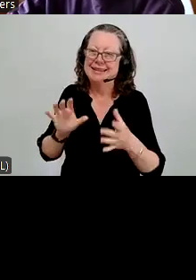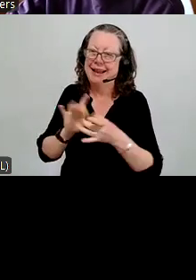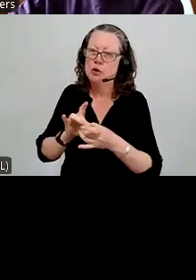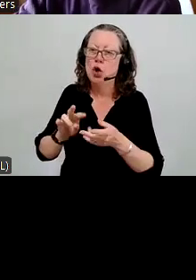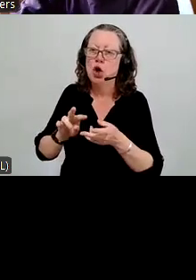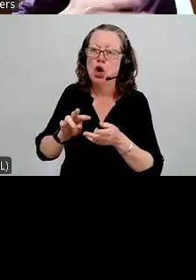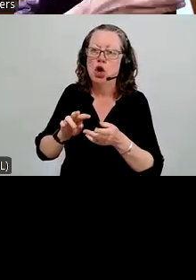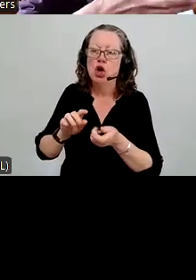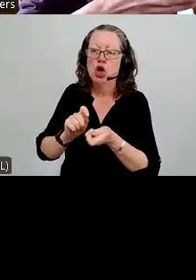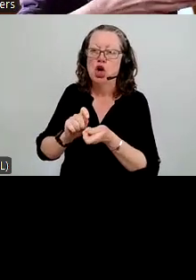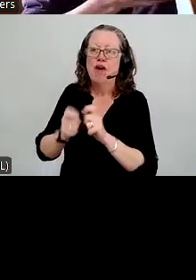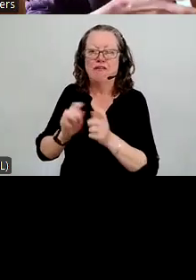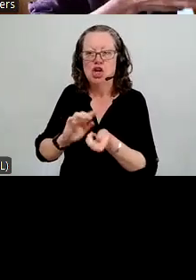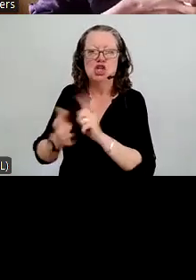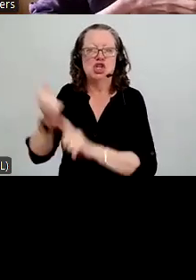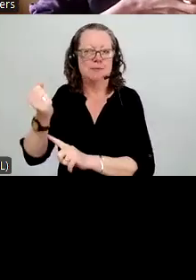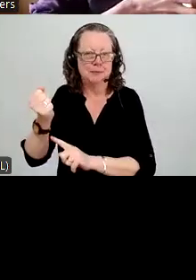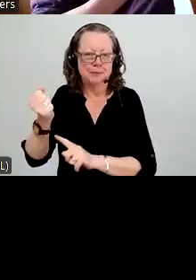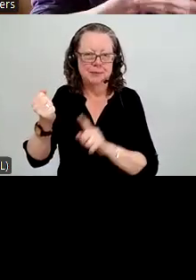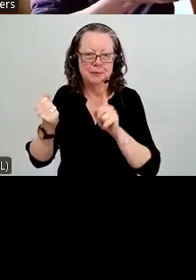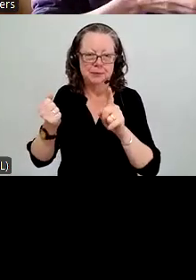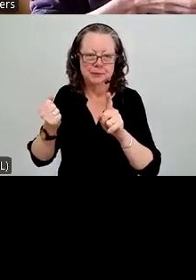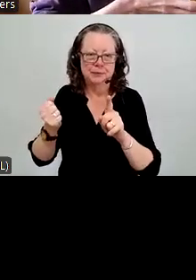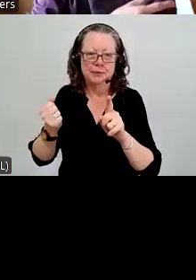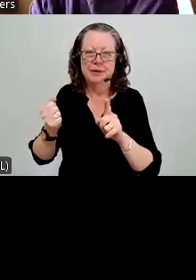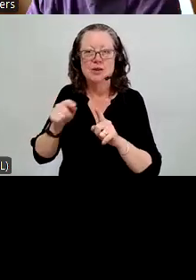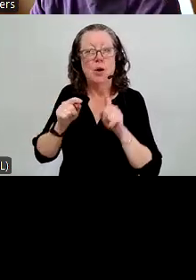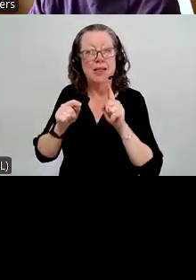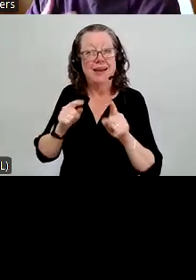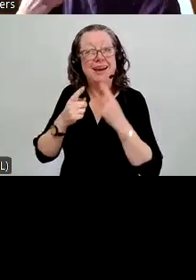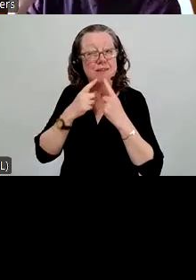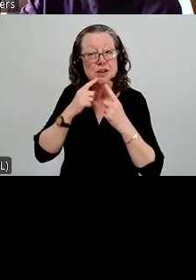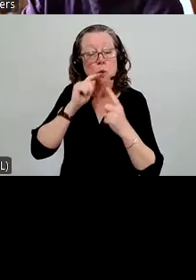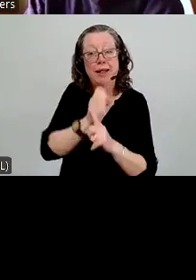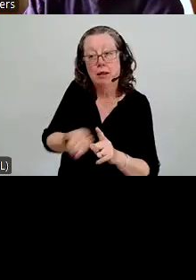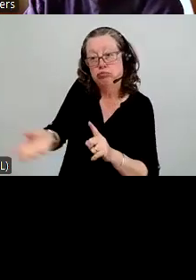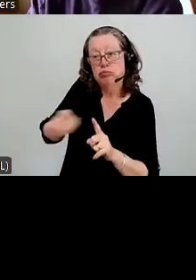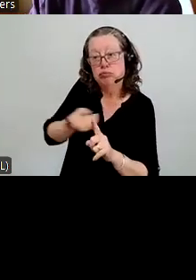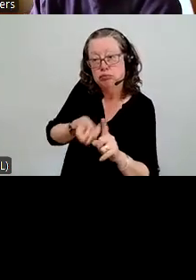It's going to pass that information back to Google Ads. That's where that data goes for then when you're setting up your Google Ads,